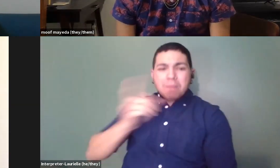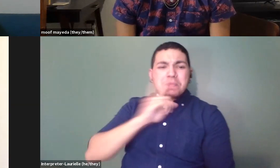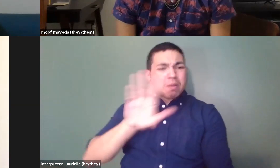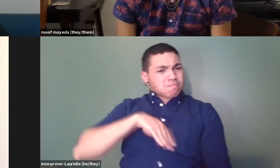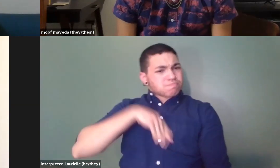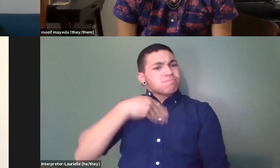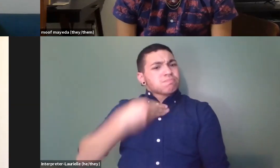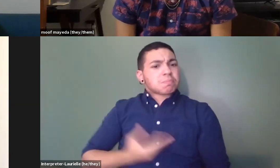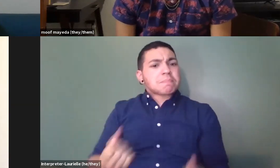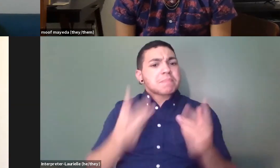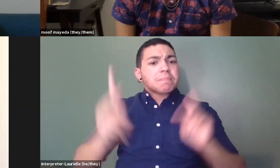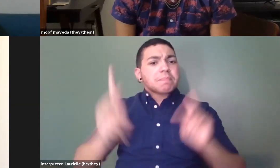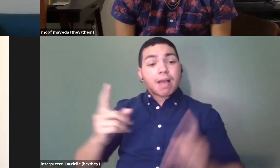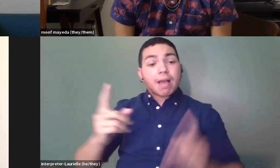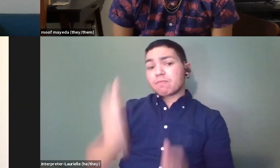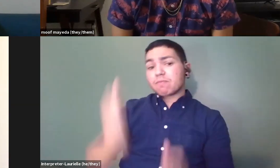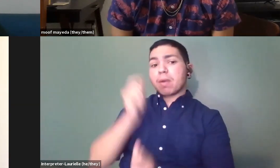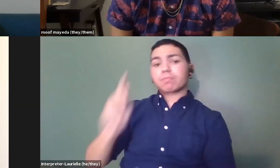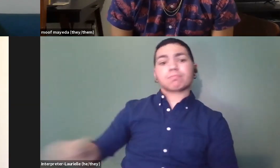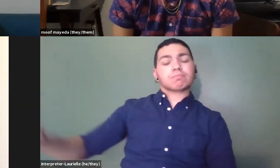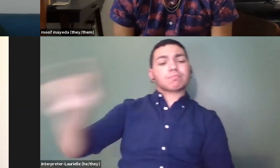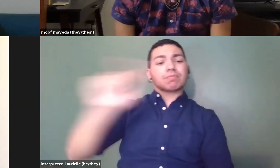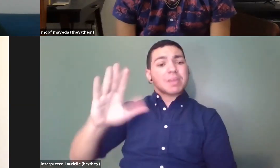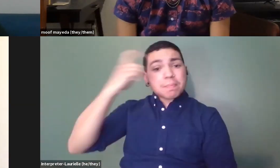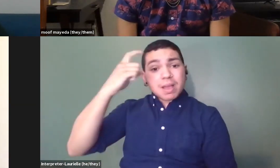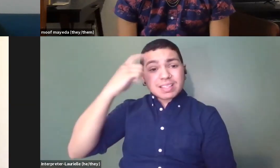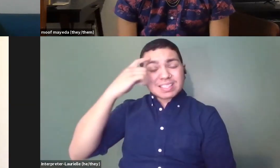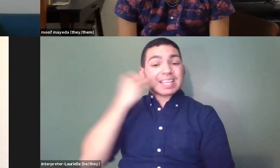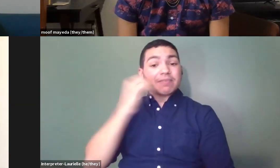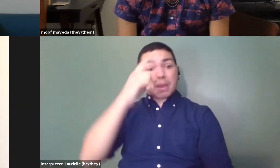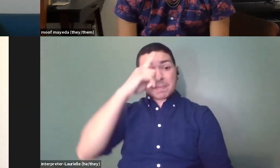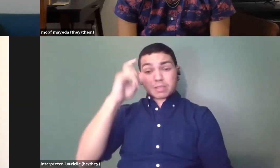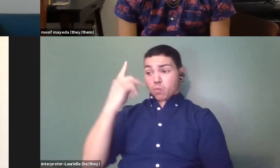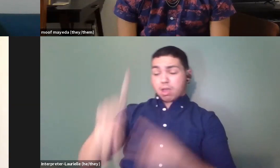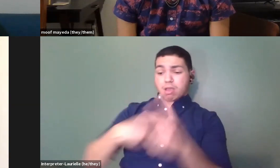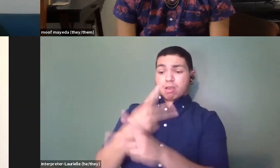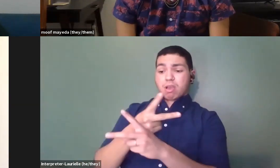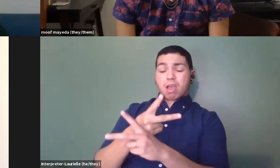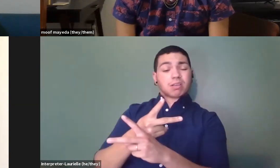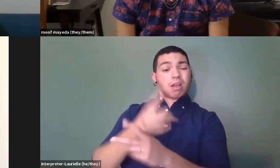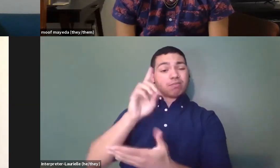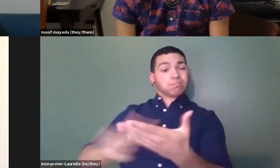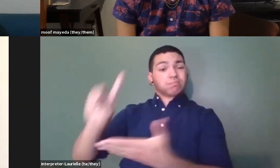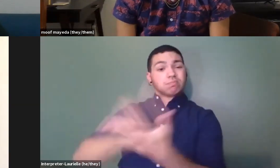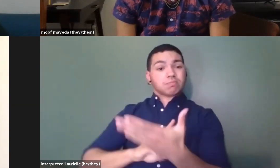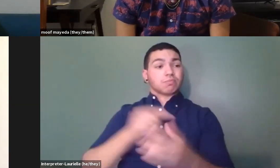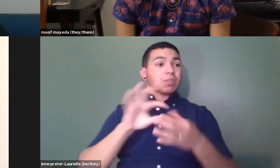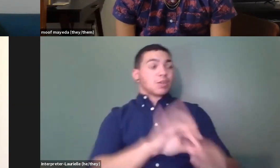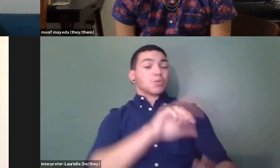When organizations often take their first steps toward becoming more inclusive they've often lifted up the voices and